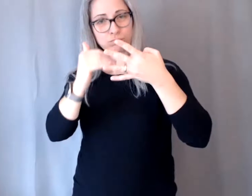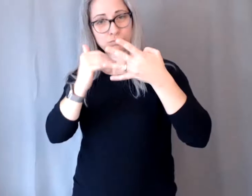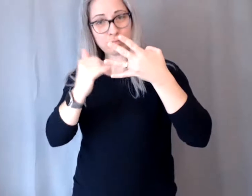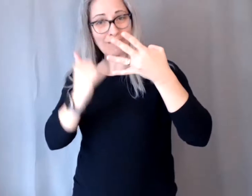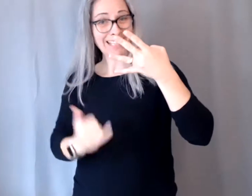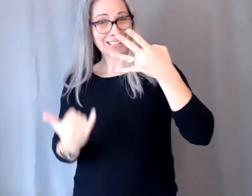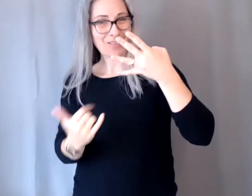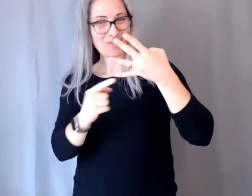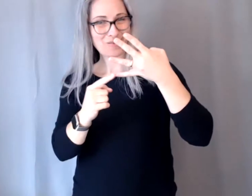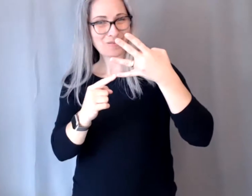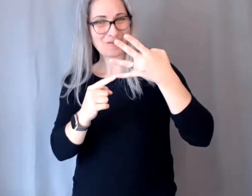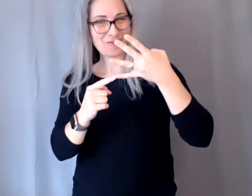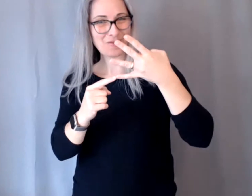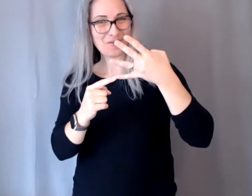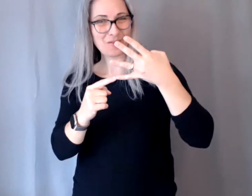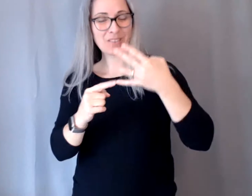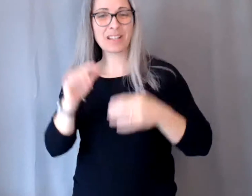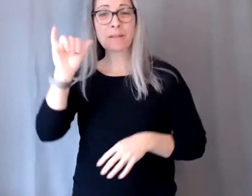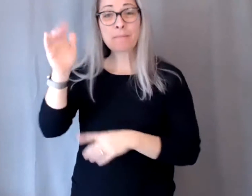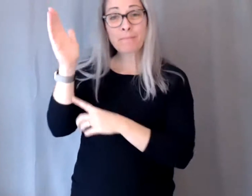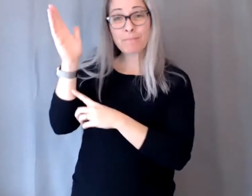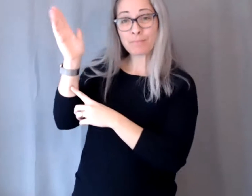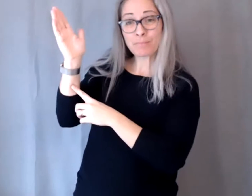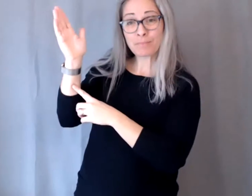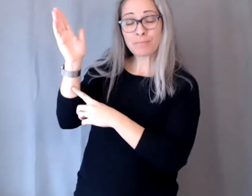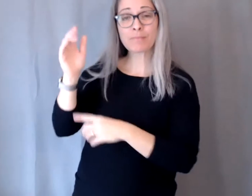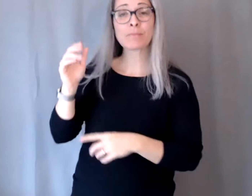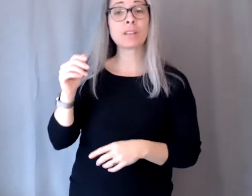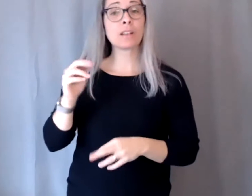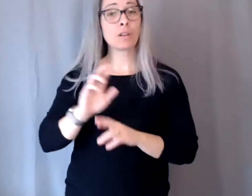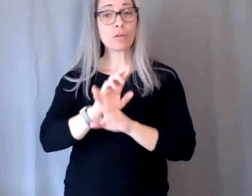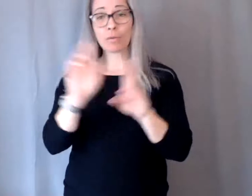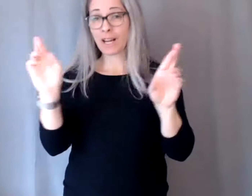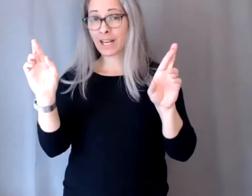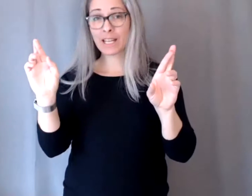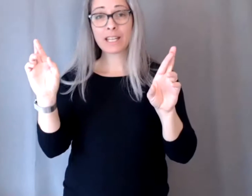have offered this year our presentations are available